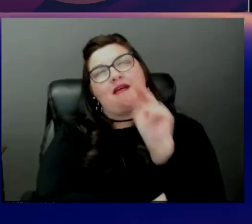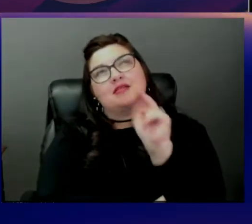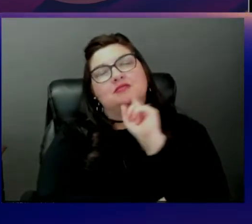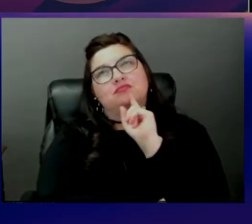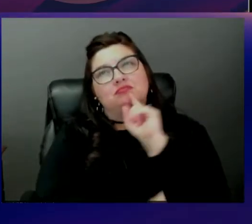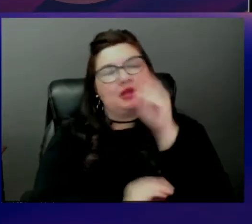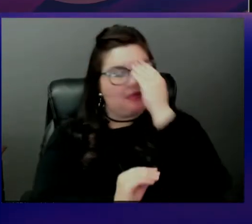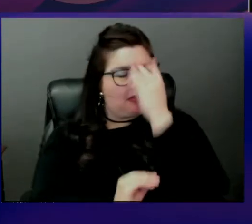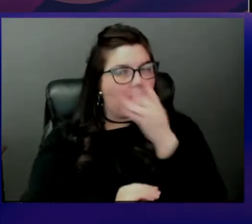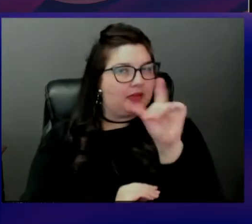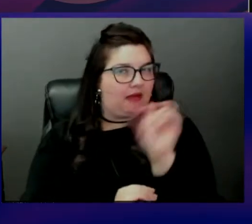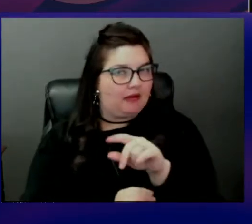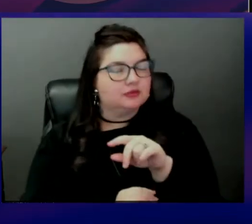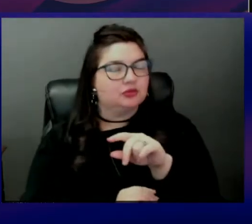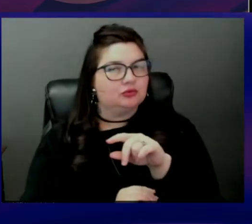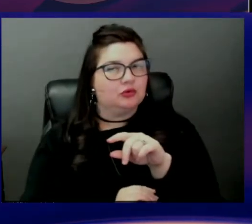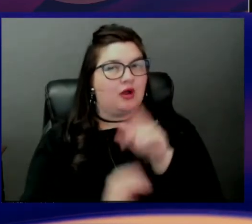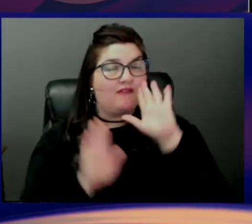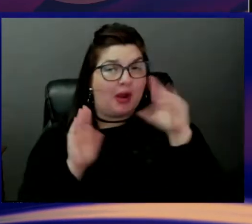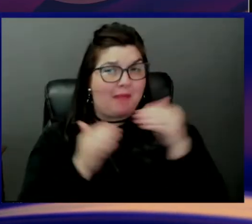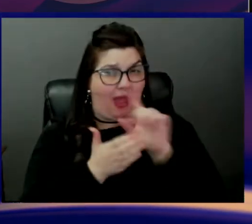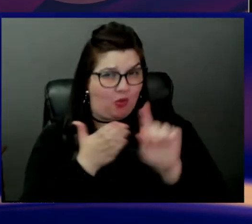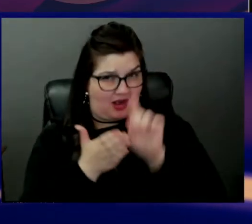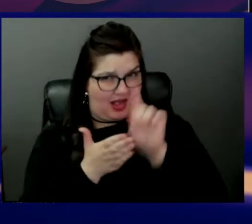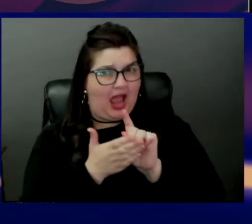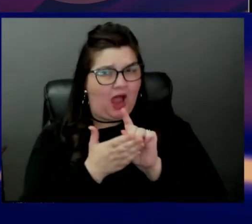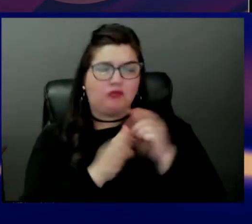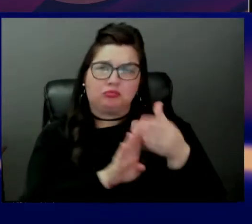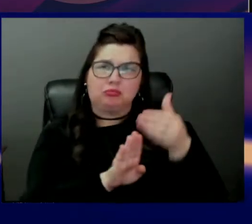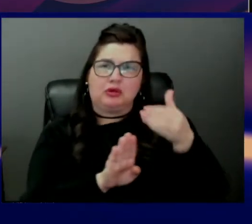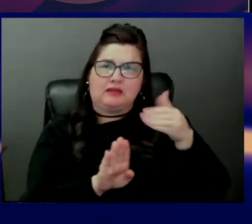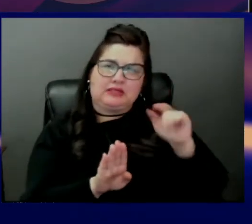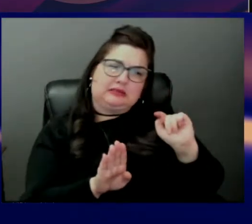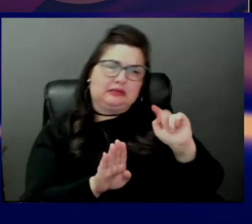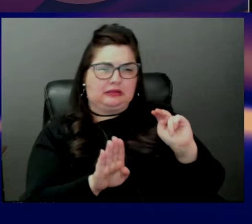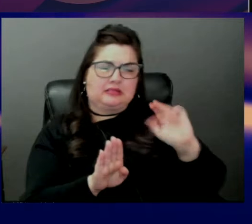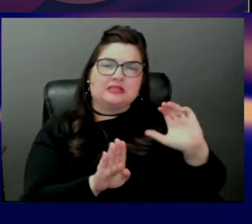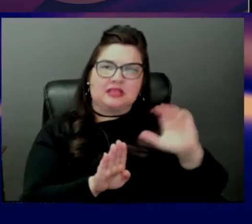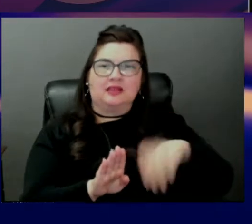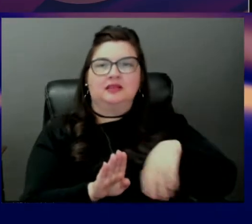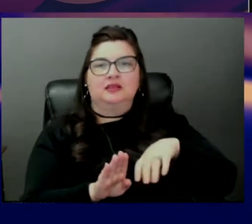you, you've done previous Power Hours. Yes. From the TNC org, training certification org,